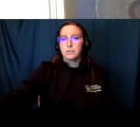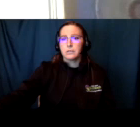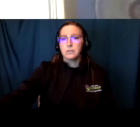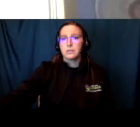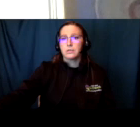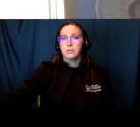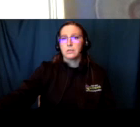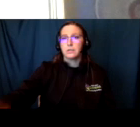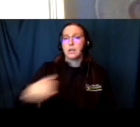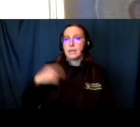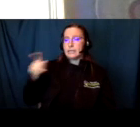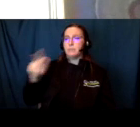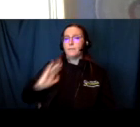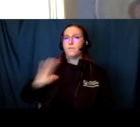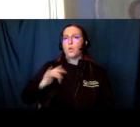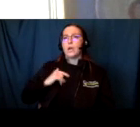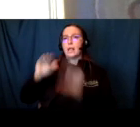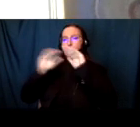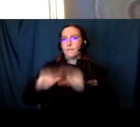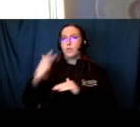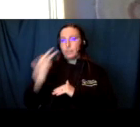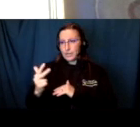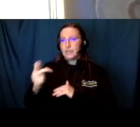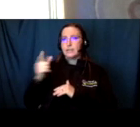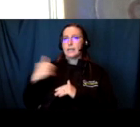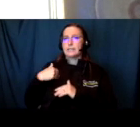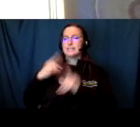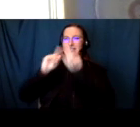at level three, which is the words that have dissimilar consonants and vowels.